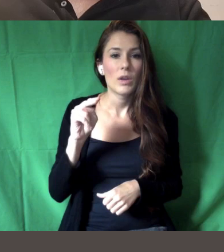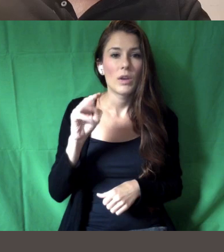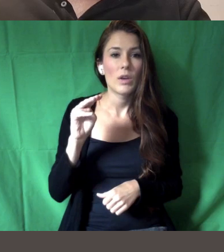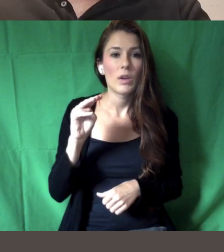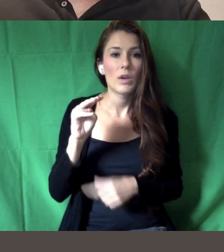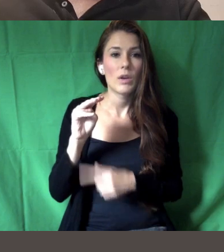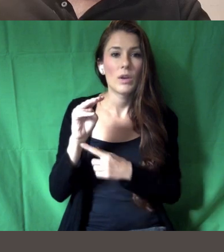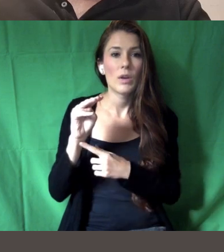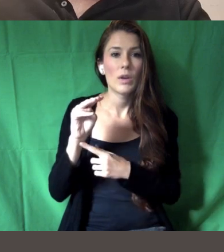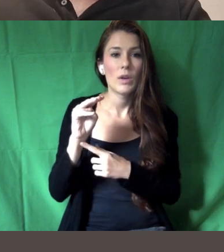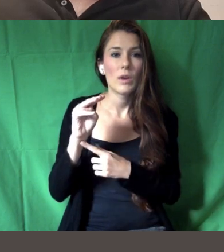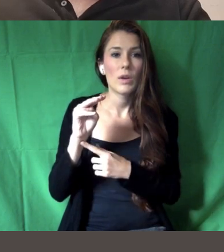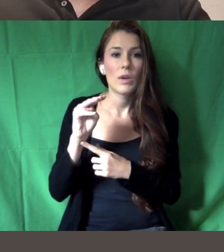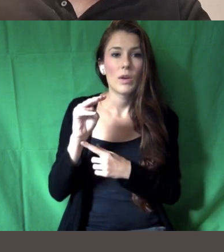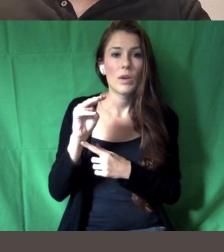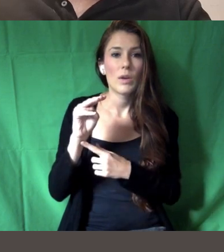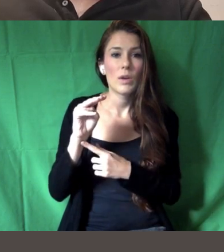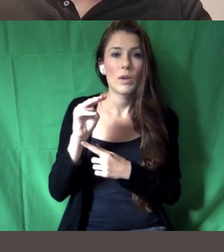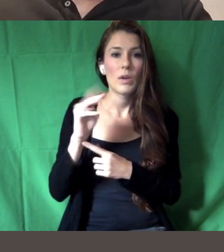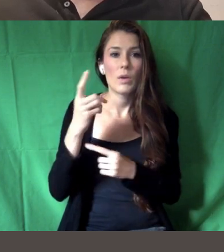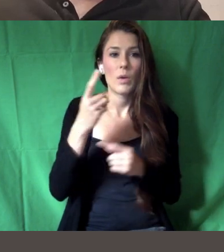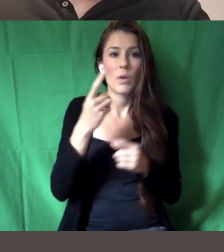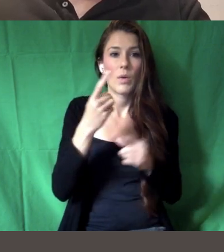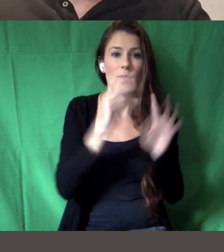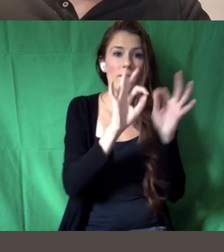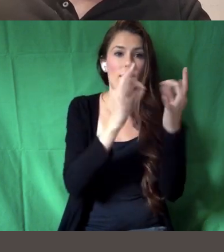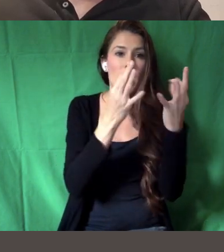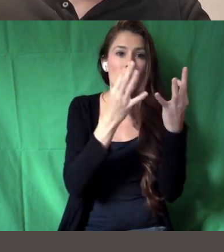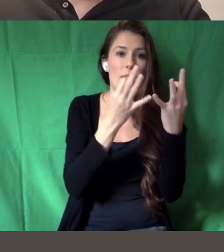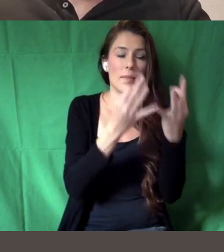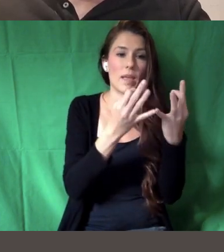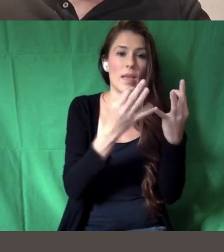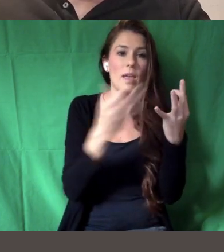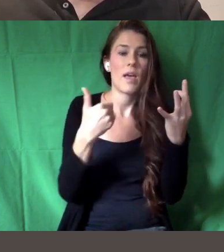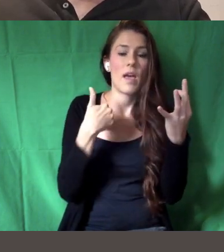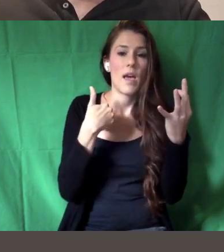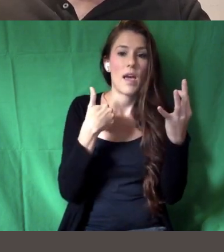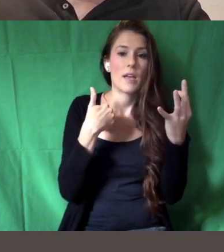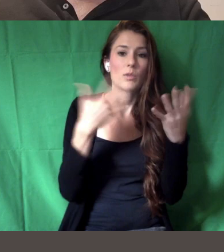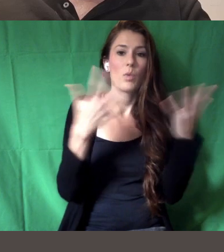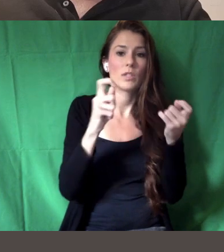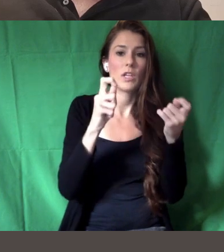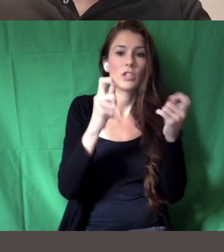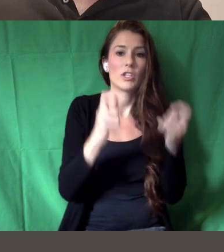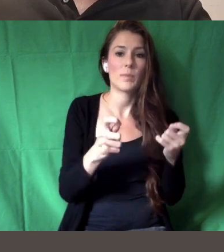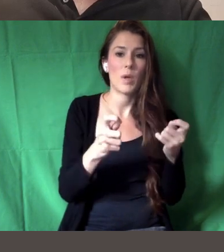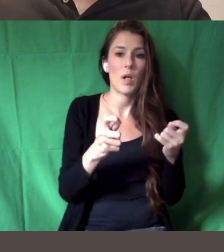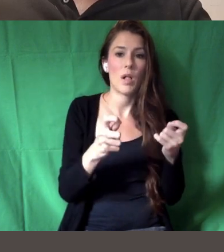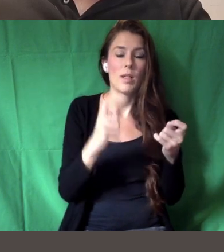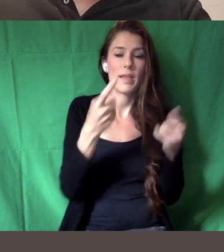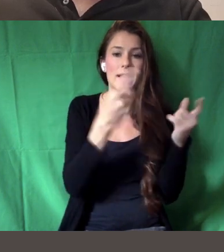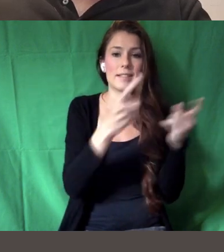The T family features what is termed burstable instances, assuming